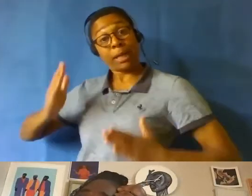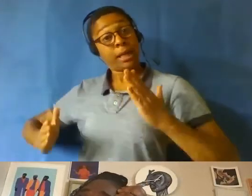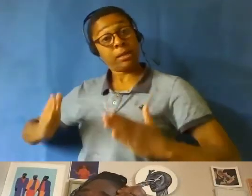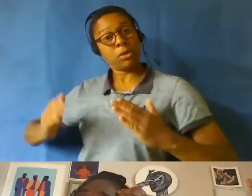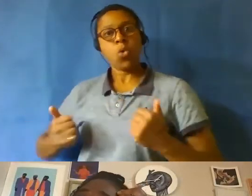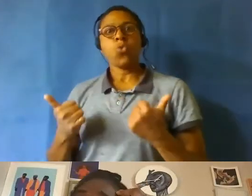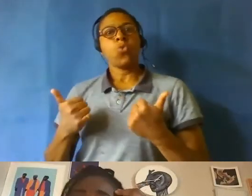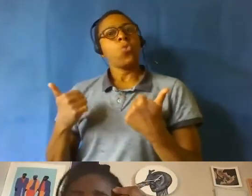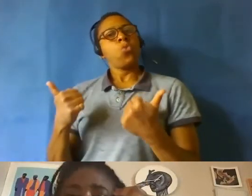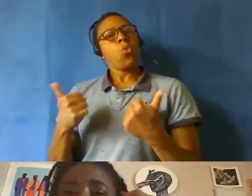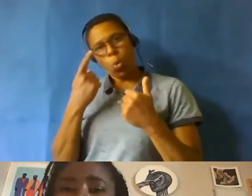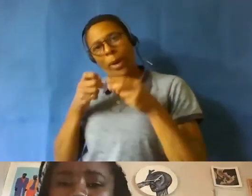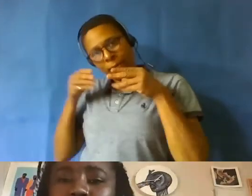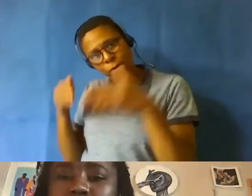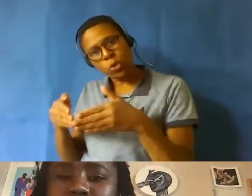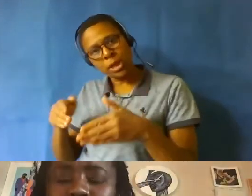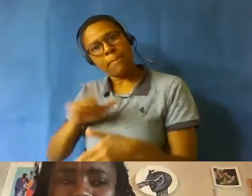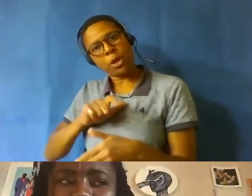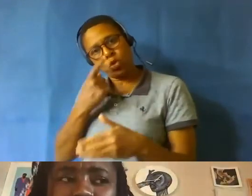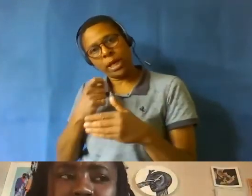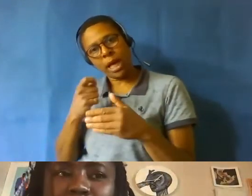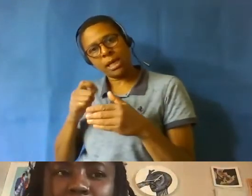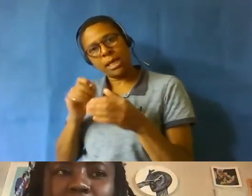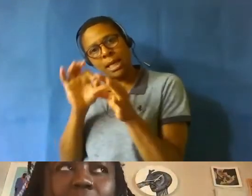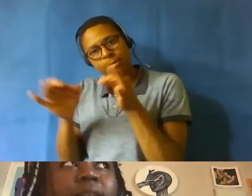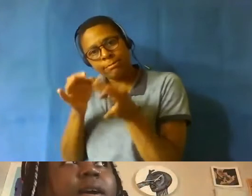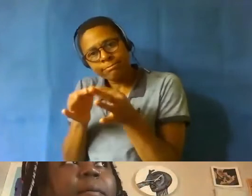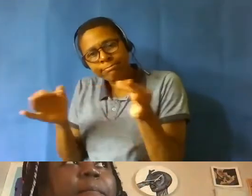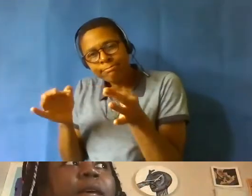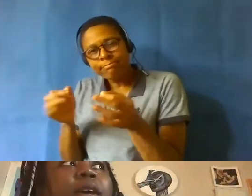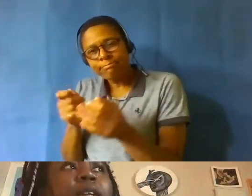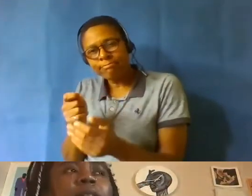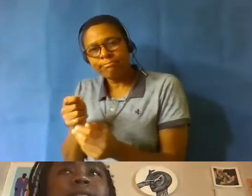question that's great and I just definitely feel like that ties in